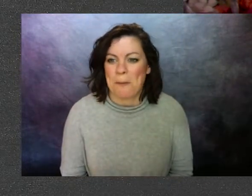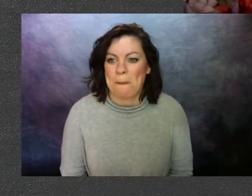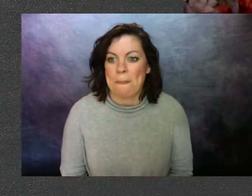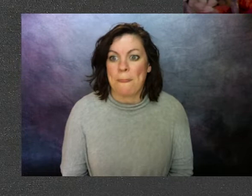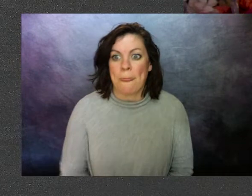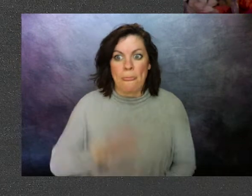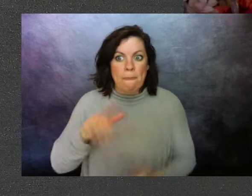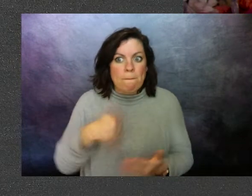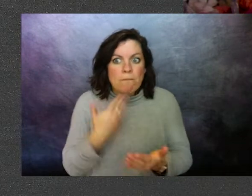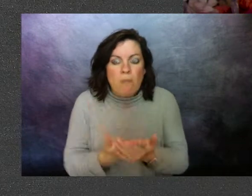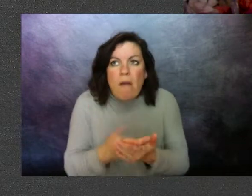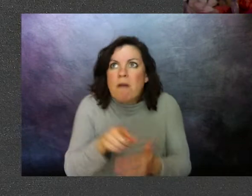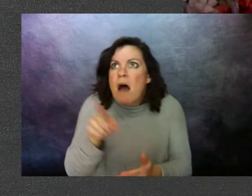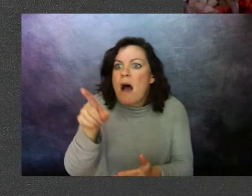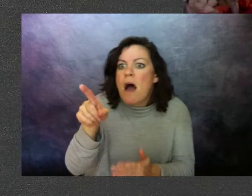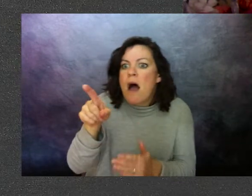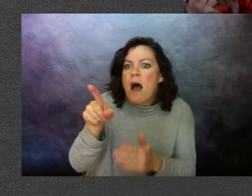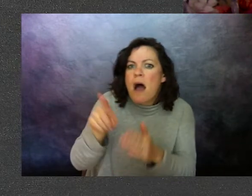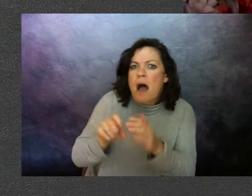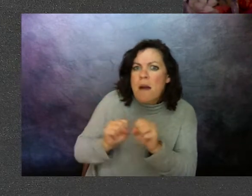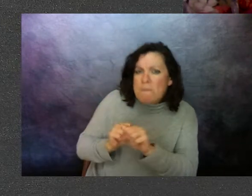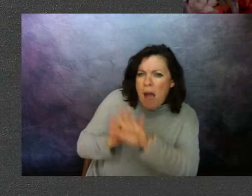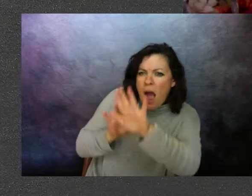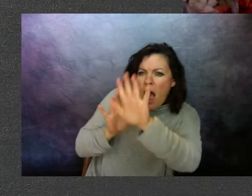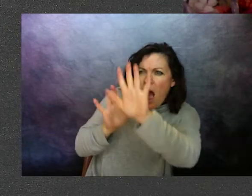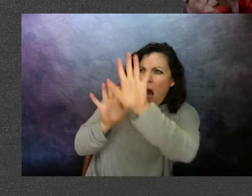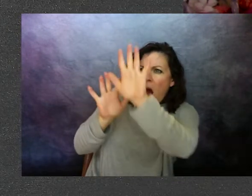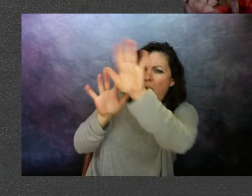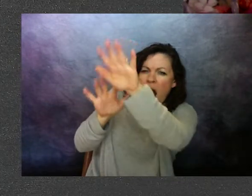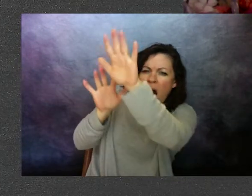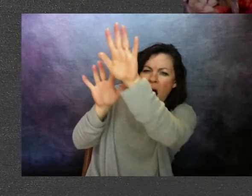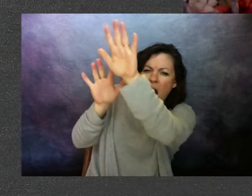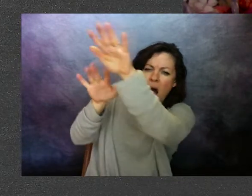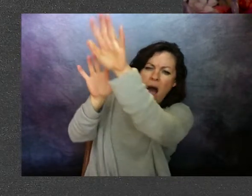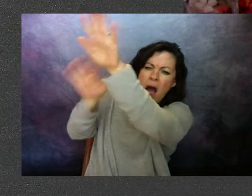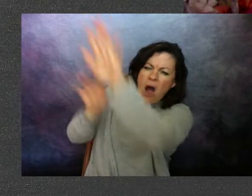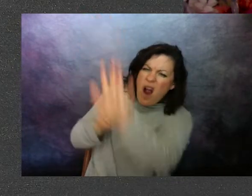We're coming to a mountain, a tall, tall, mountain.